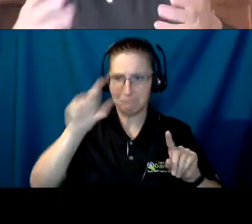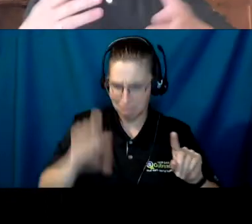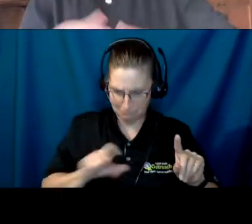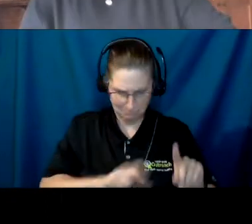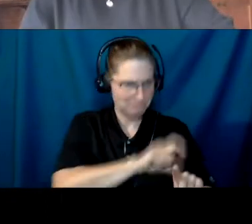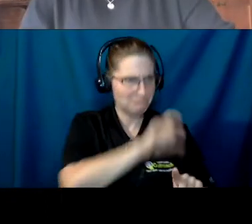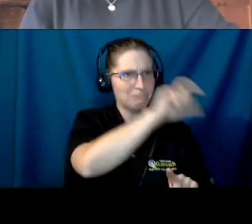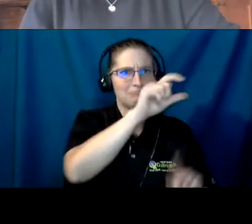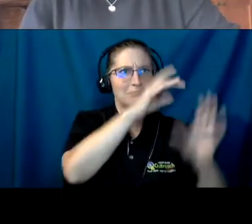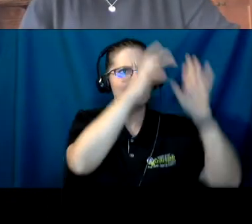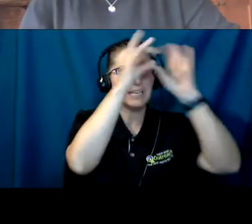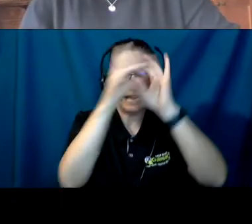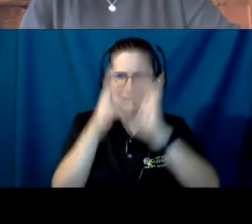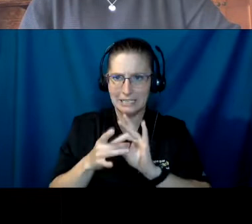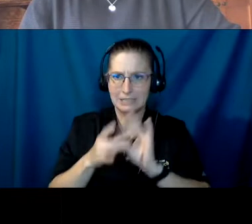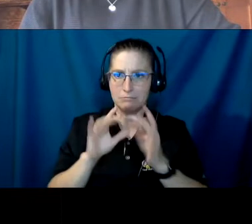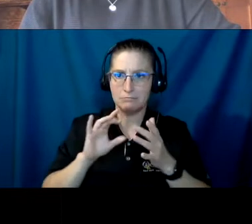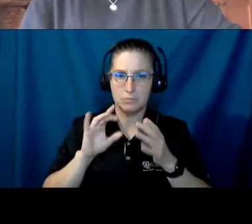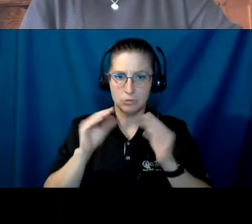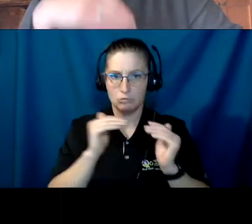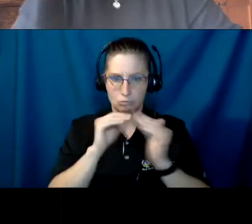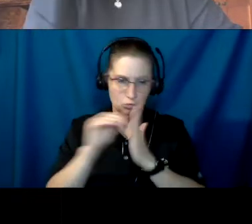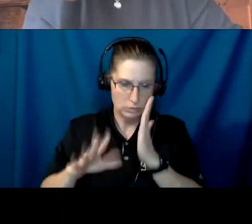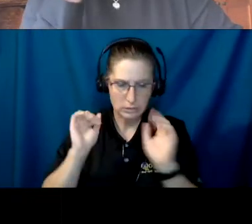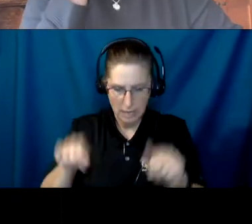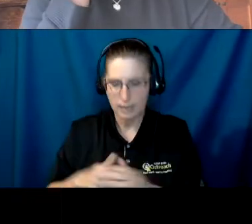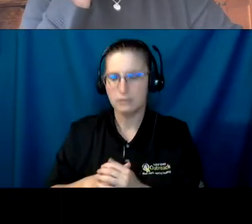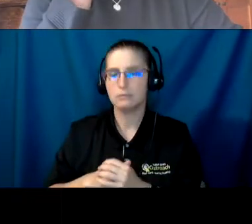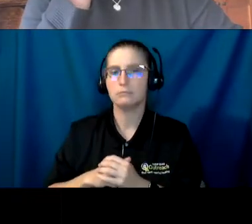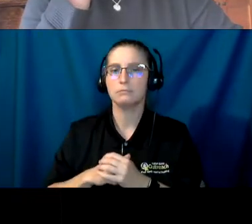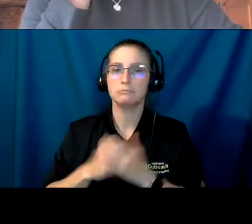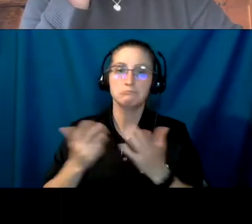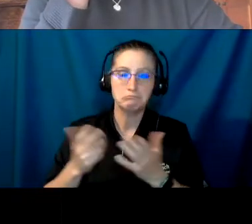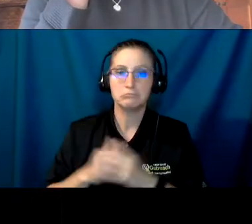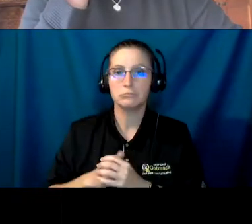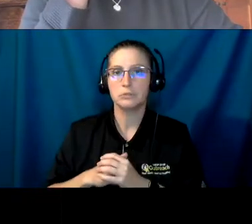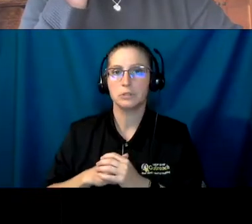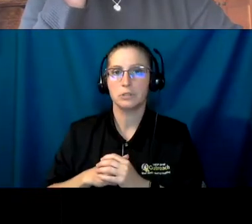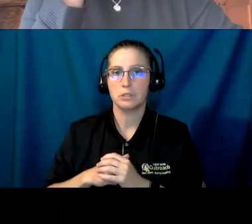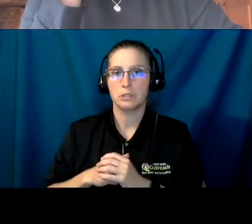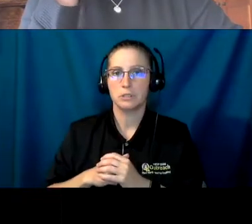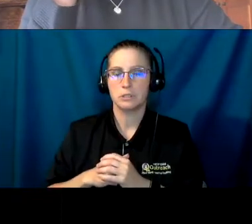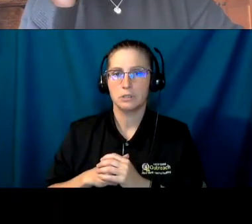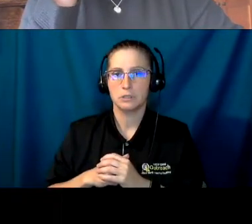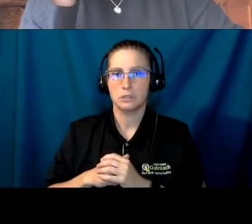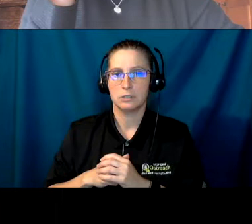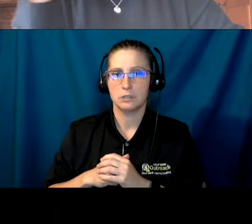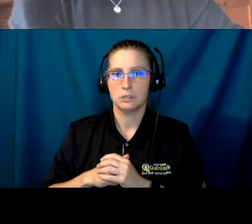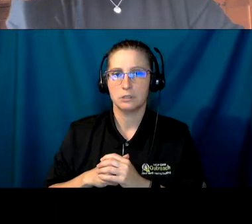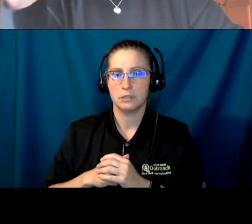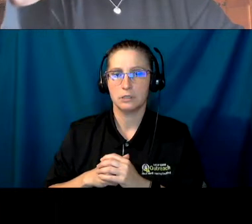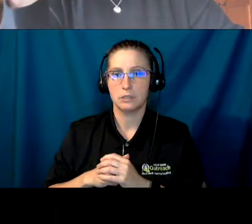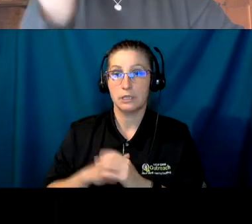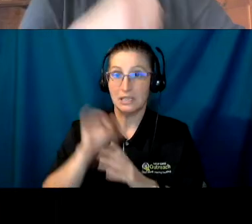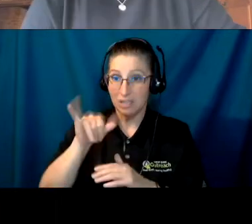to get connected to students is these spaces you might want, you're going to have to give